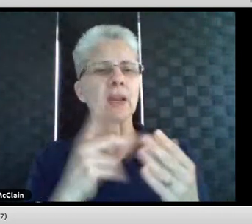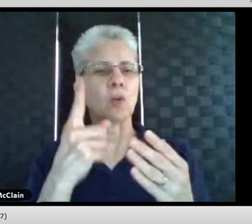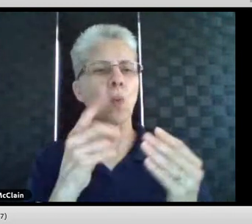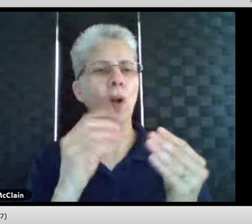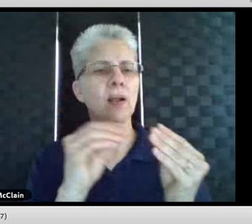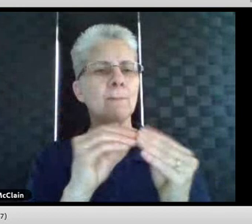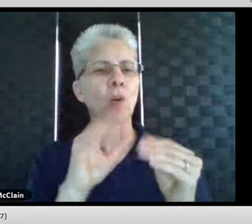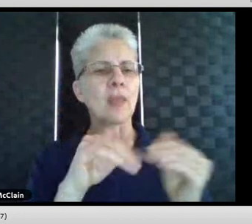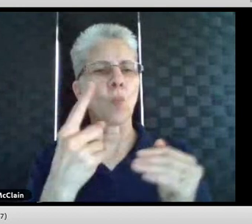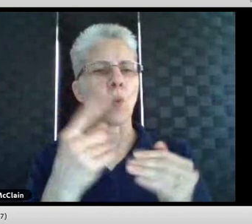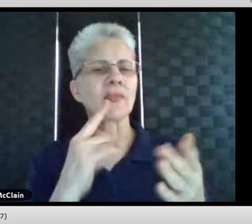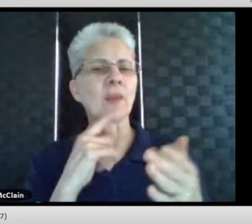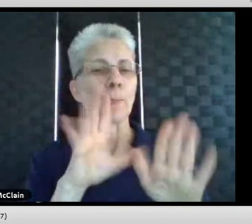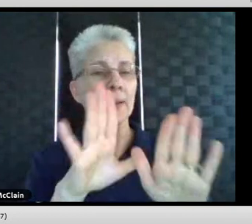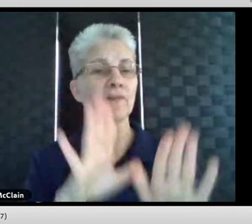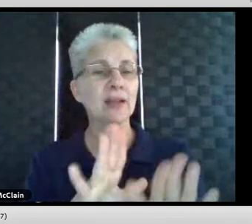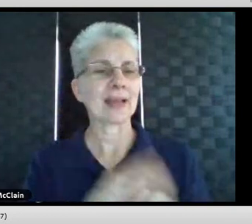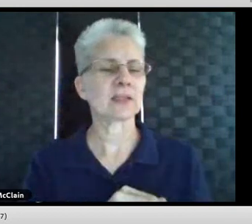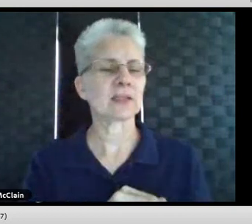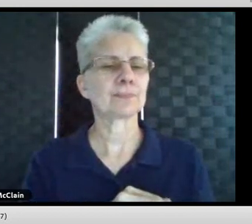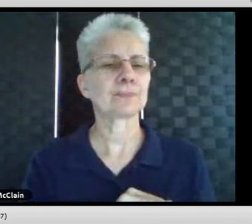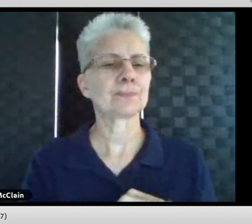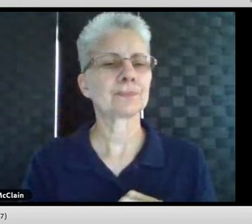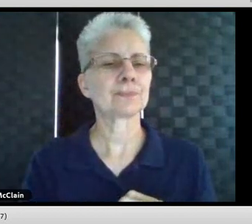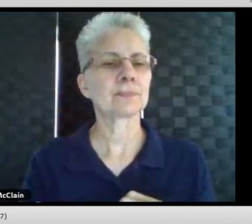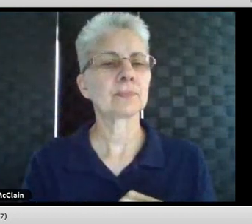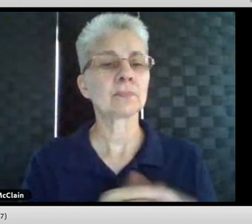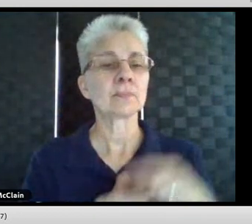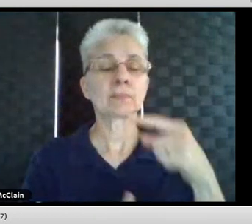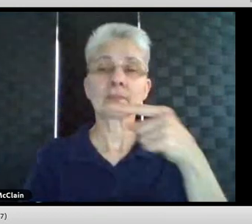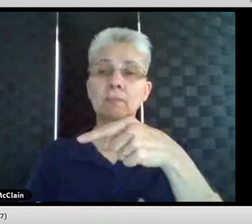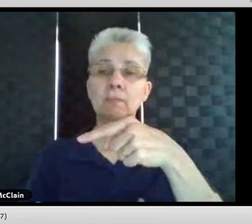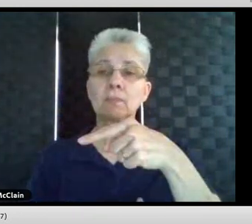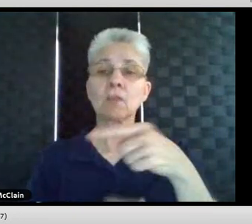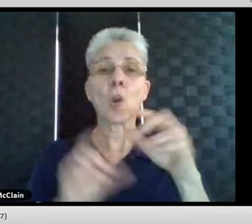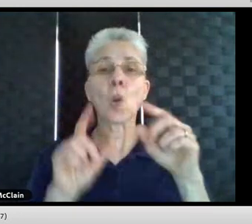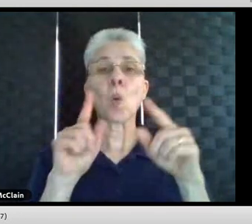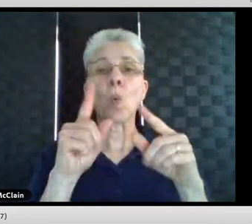and so that would be fantastic. Quality of sources: "One or more sources was used,